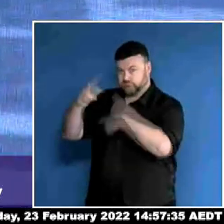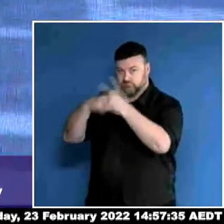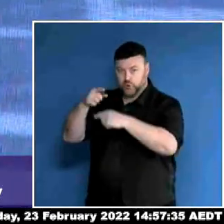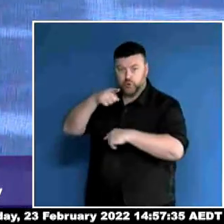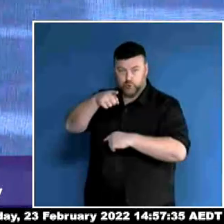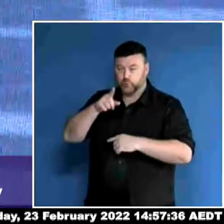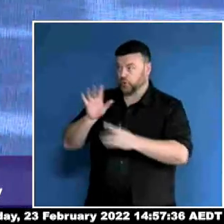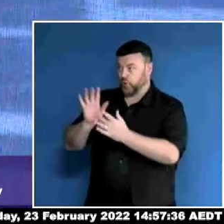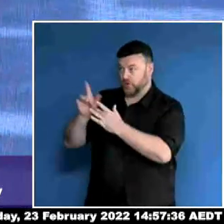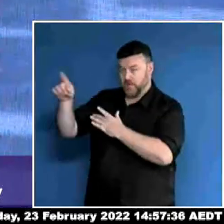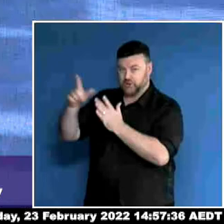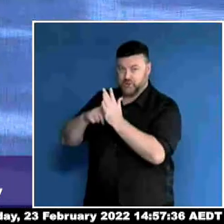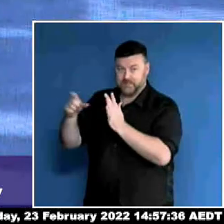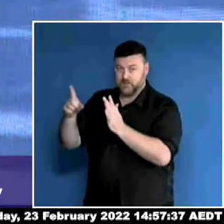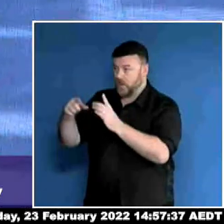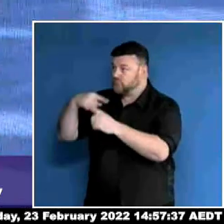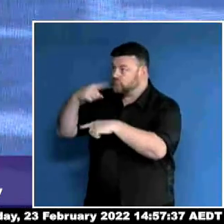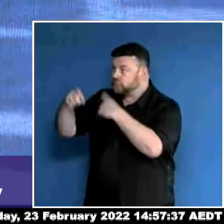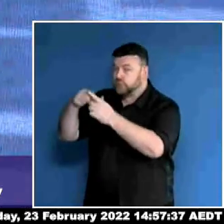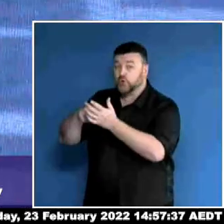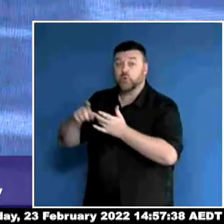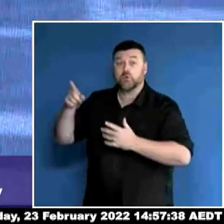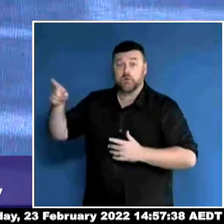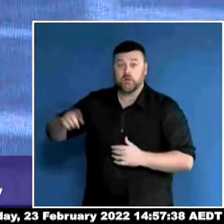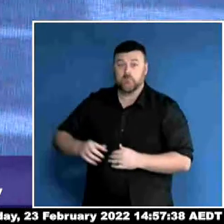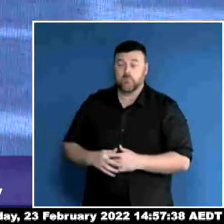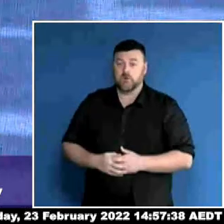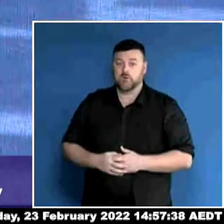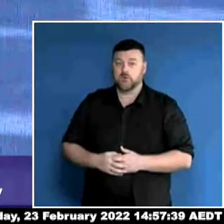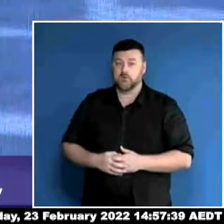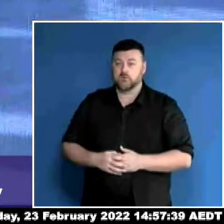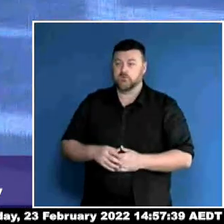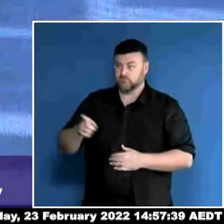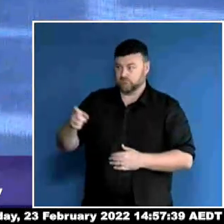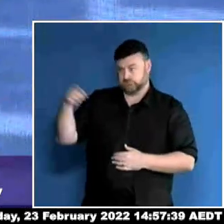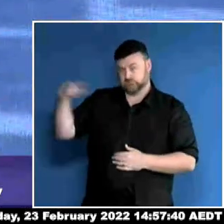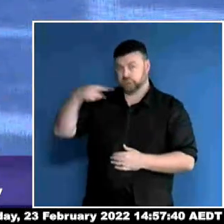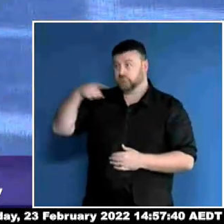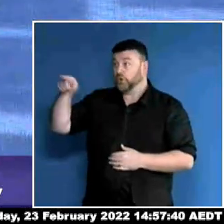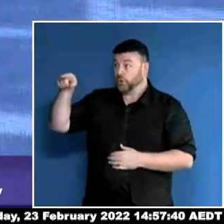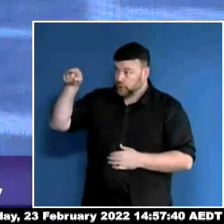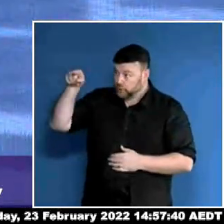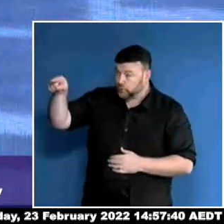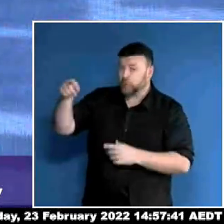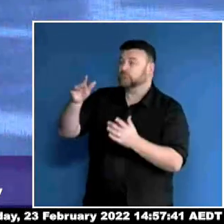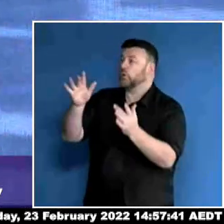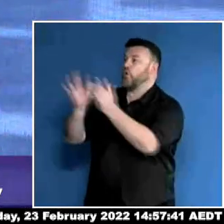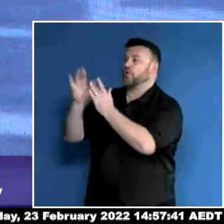suggested that she contact the Regional Manager and you told JC-1 to contact the